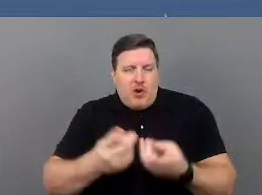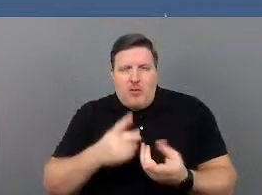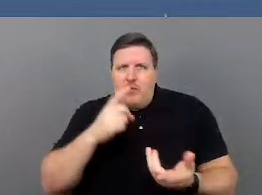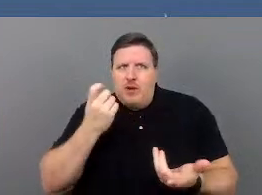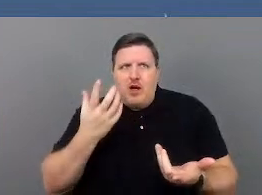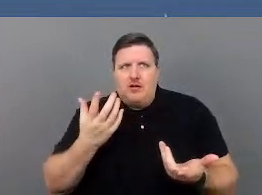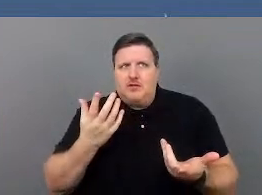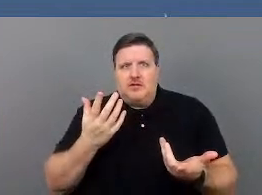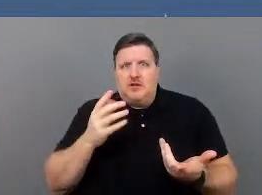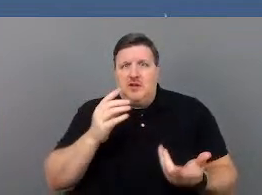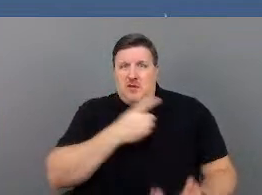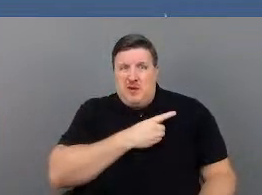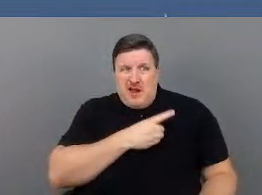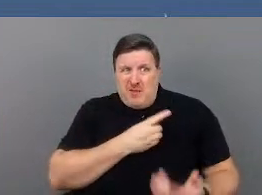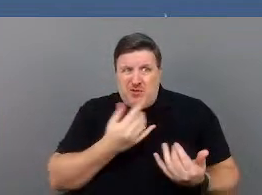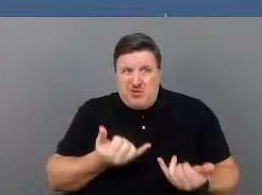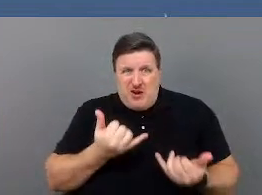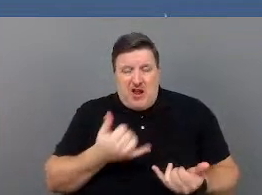FOR OUR POLICE DEPARTMENT WE NEED TO CHANGE THE TOXIC